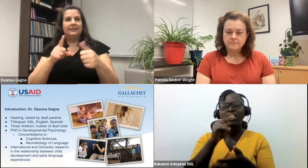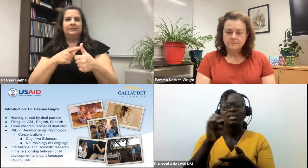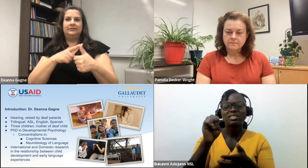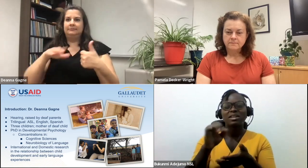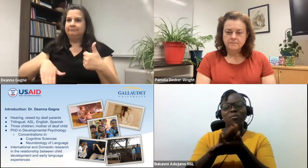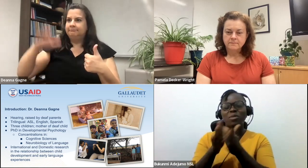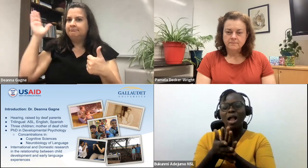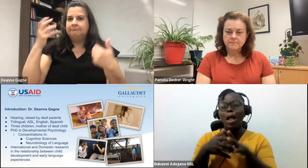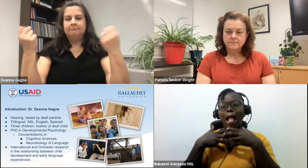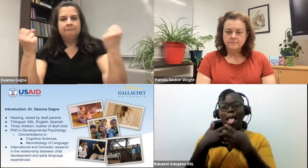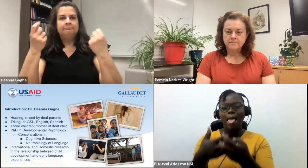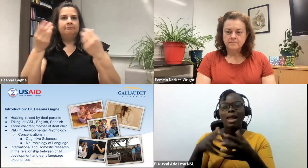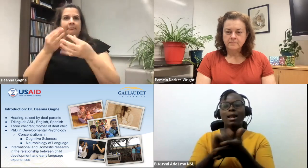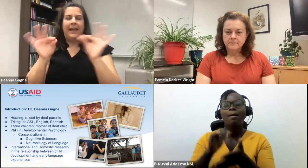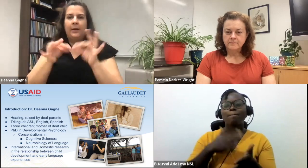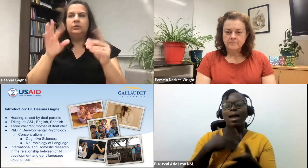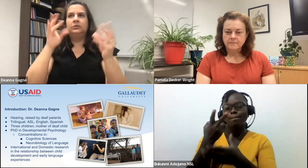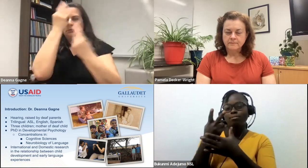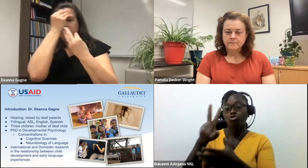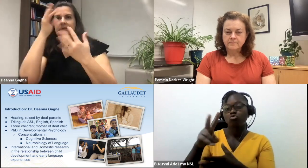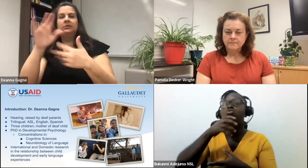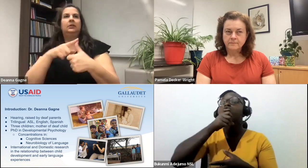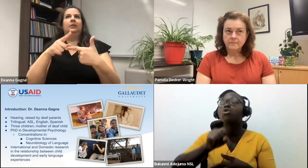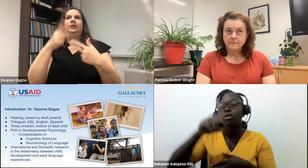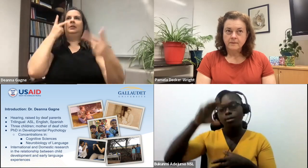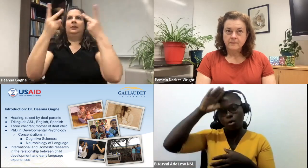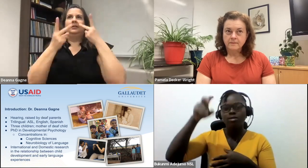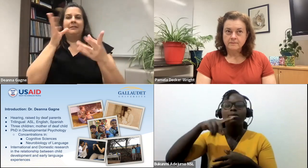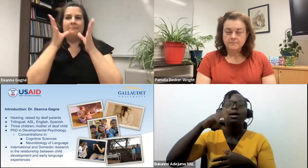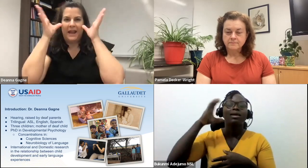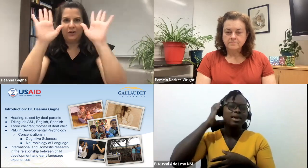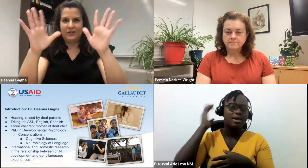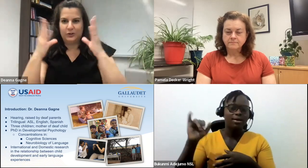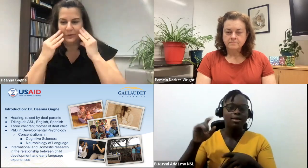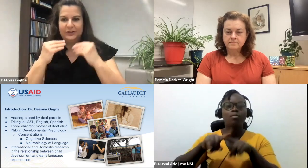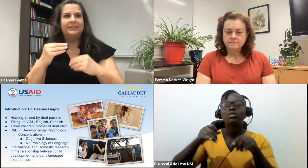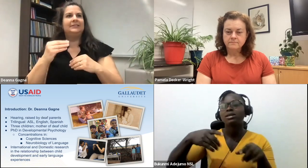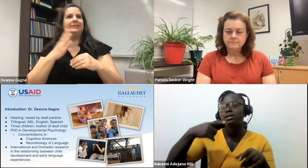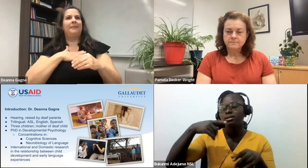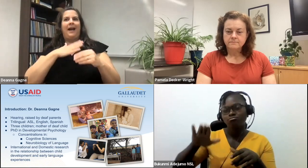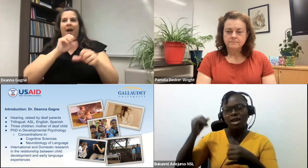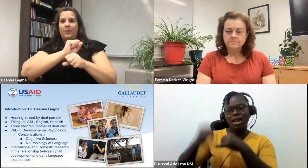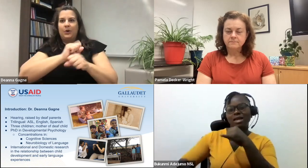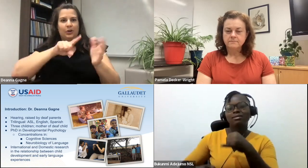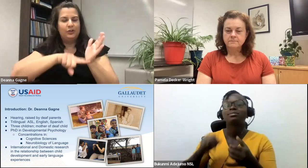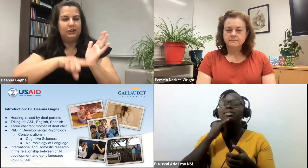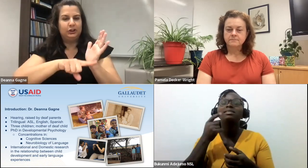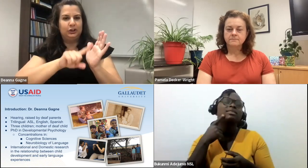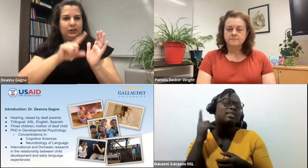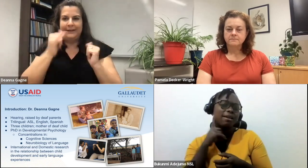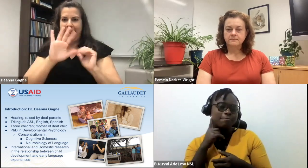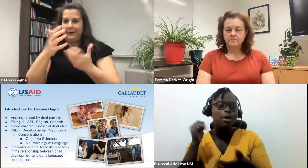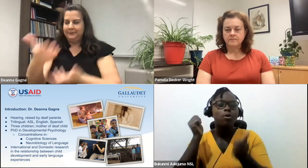which means that. having grown up in a language rich environment with sign and the language experiences of my parents.